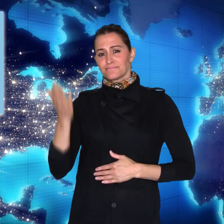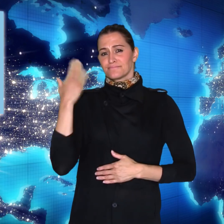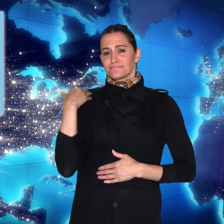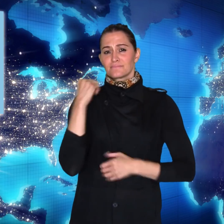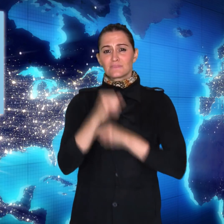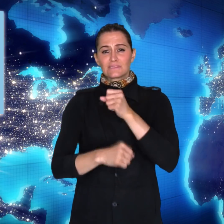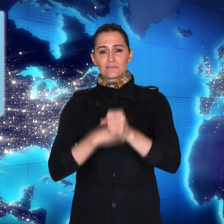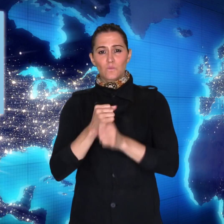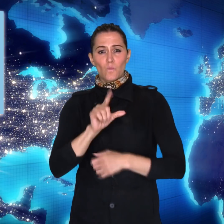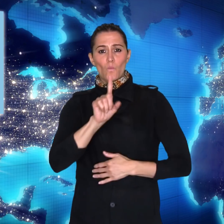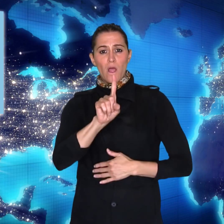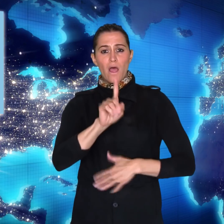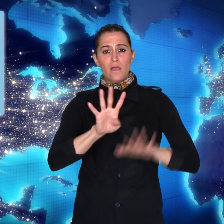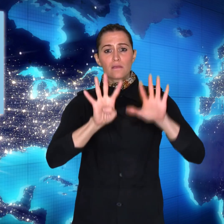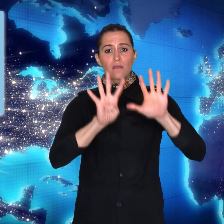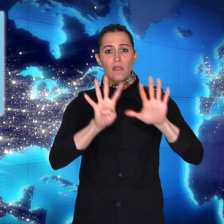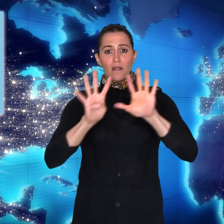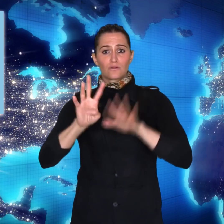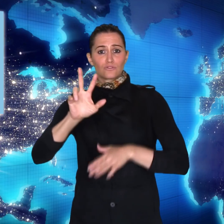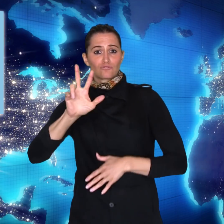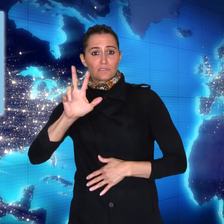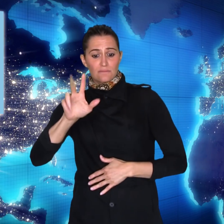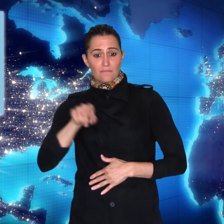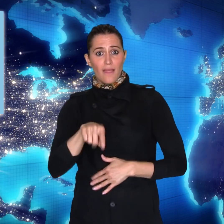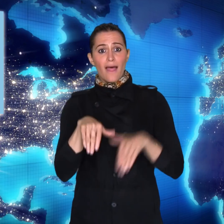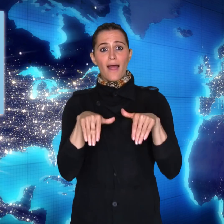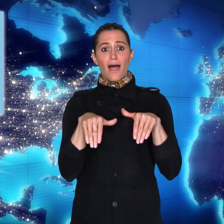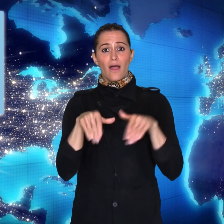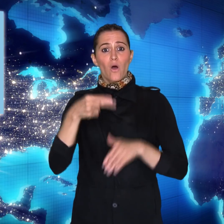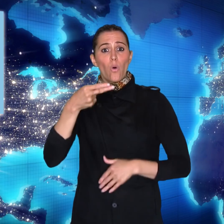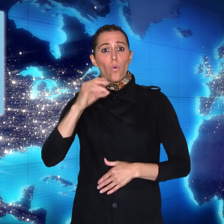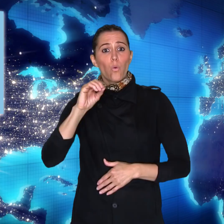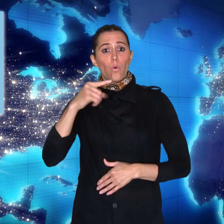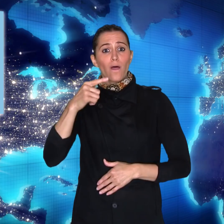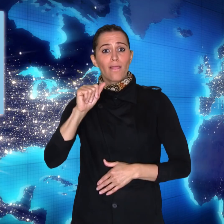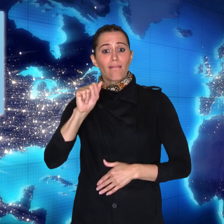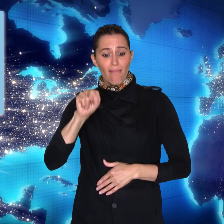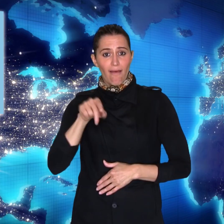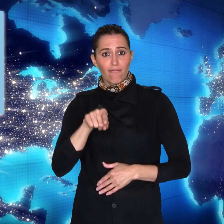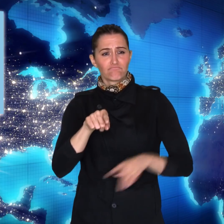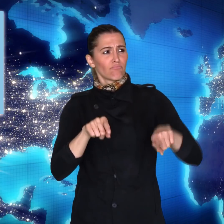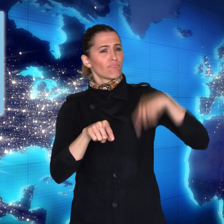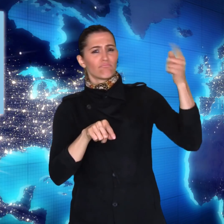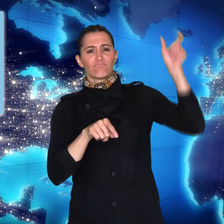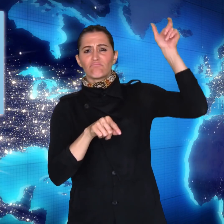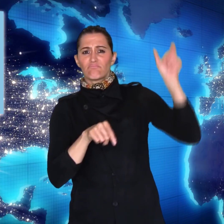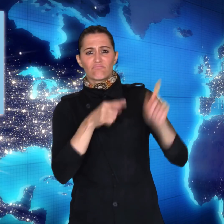in 1993 after Hogan was abused,